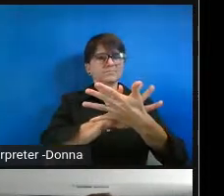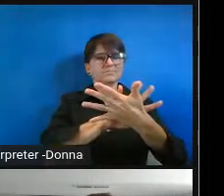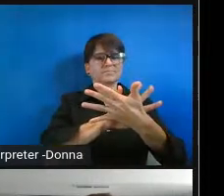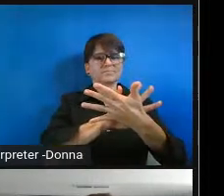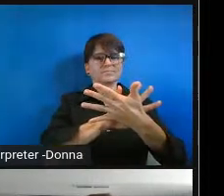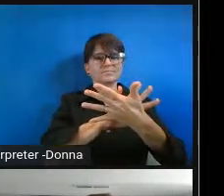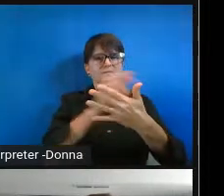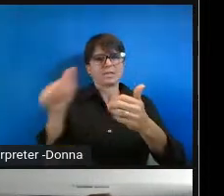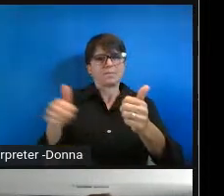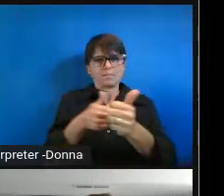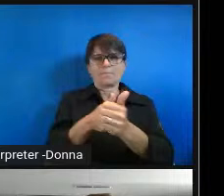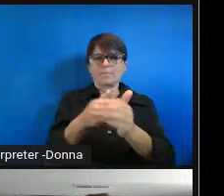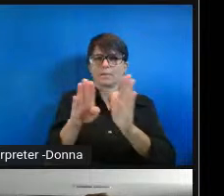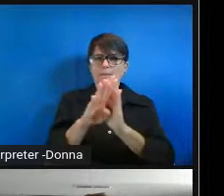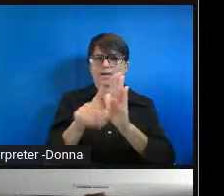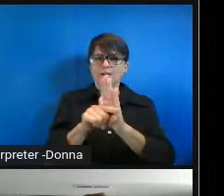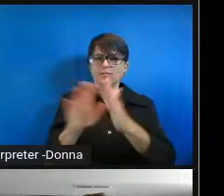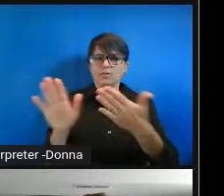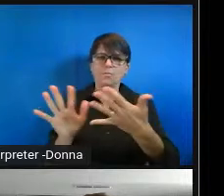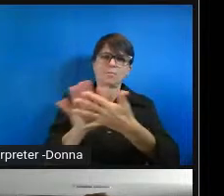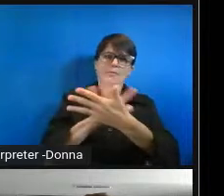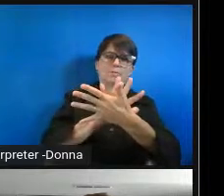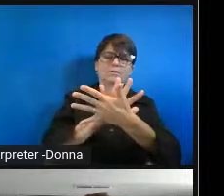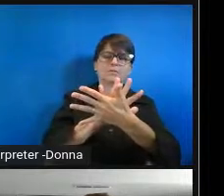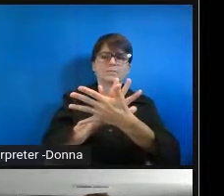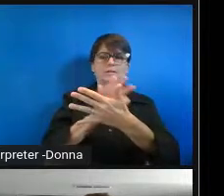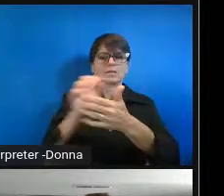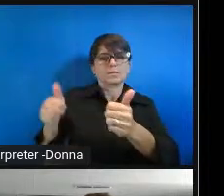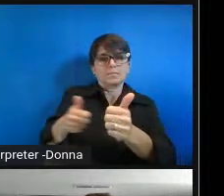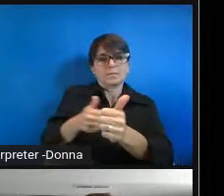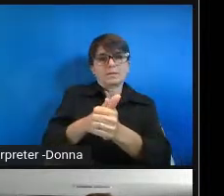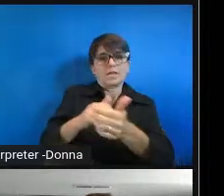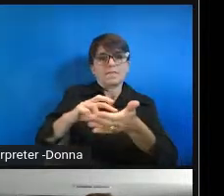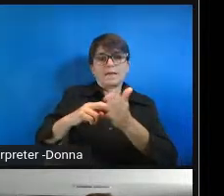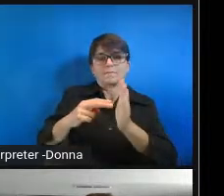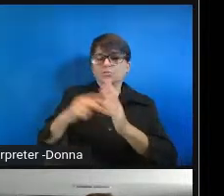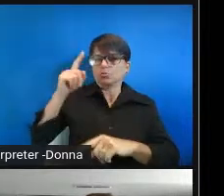that they all pop up and typically have an overlay or semi opaque background behind them.